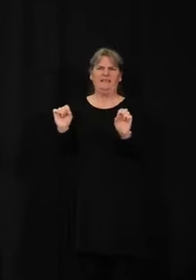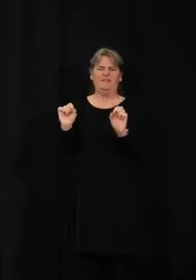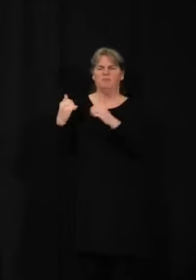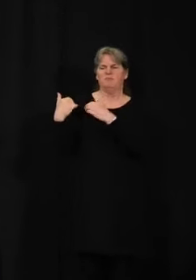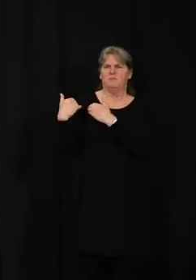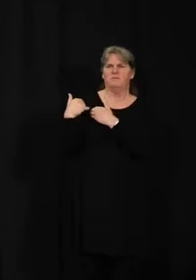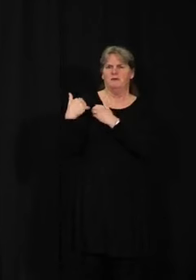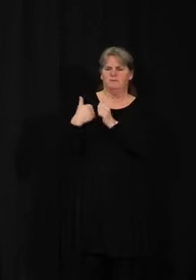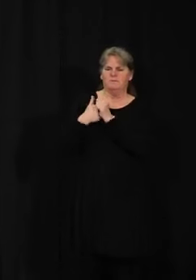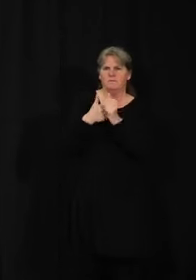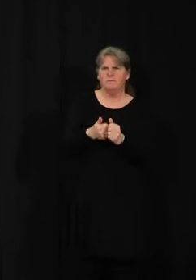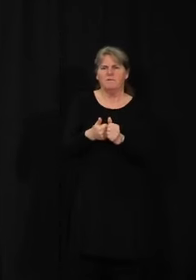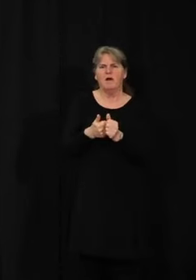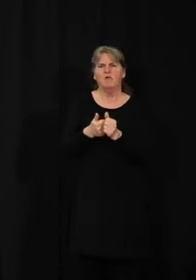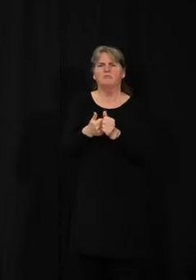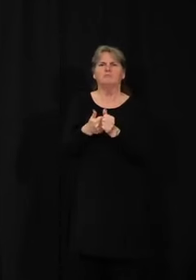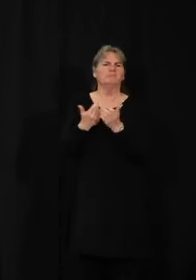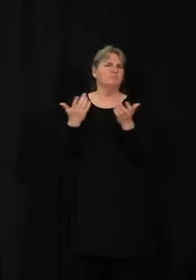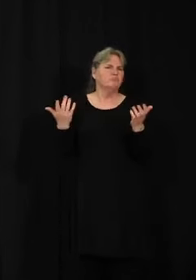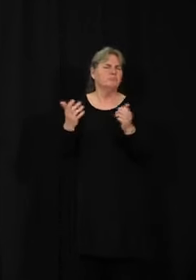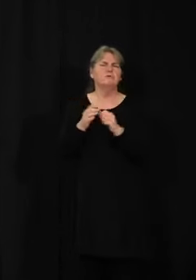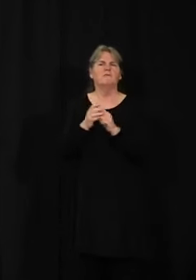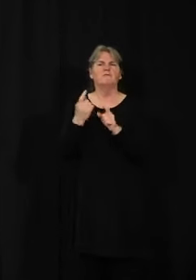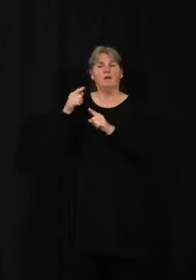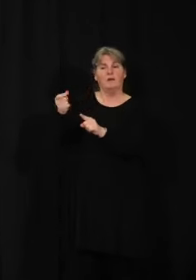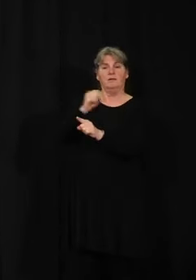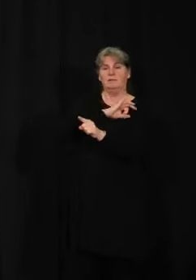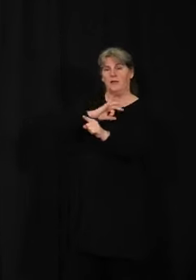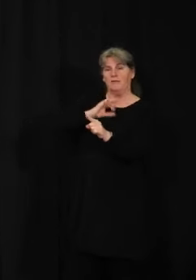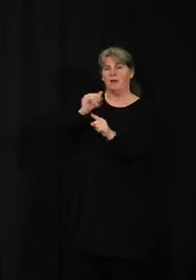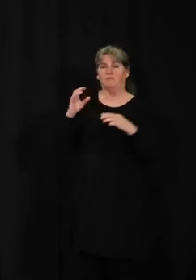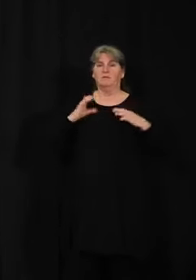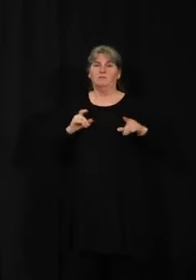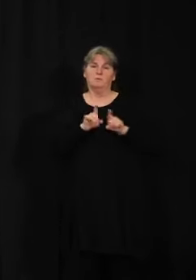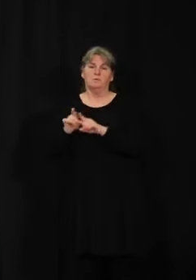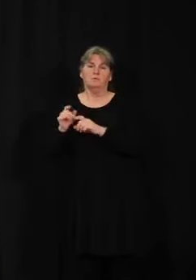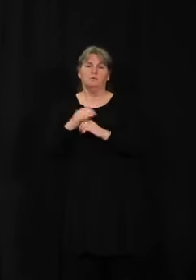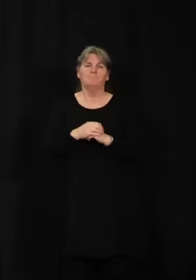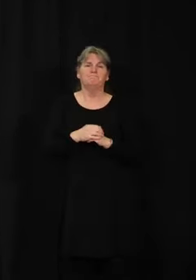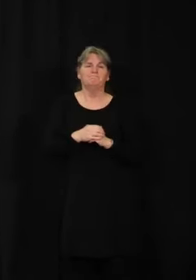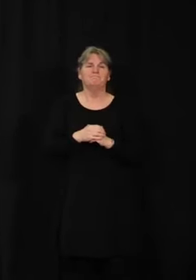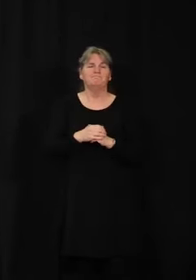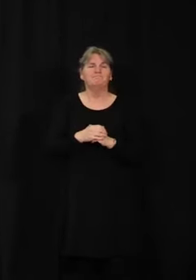responsible way for their staff and their customers. We are looking at relaxing